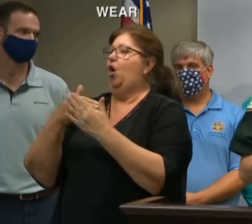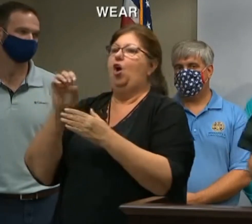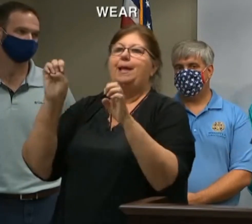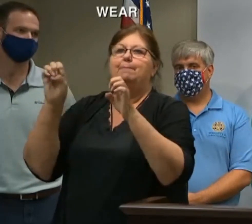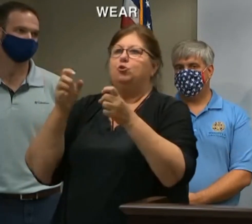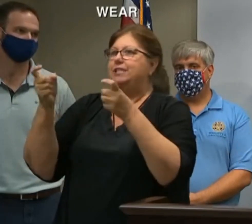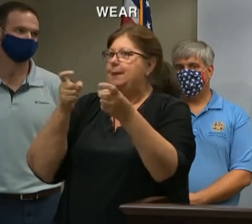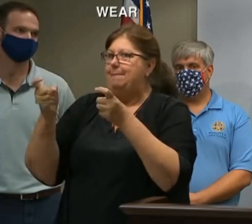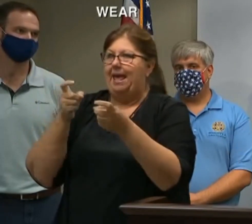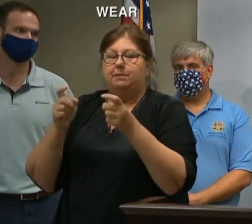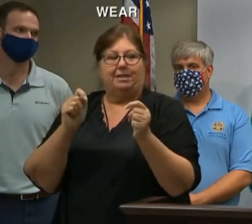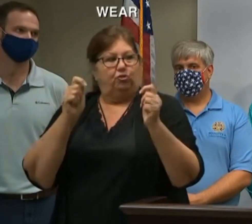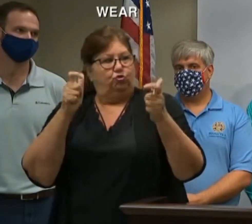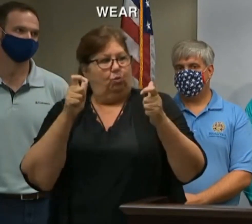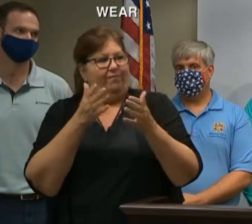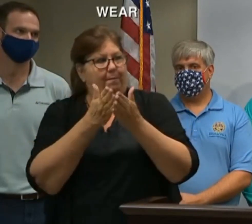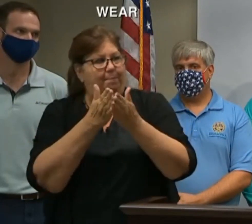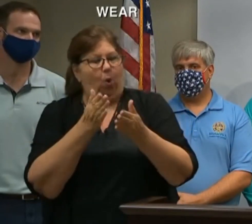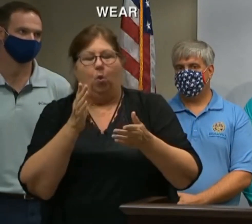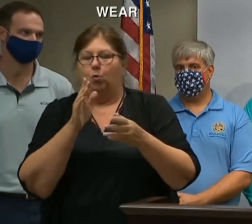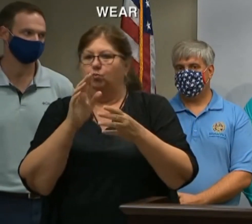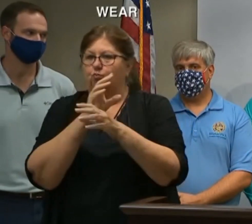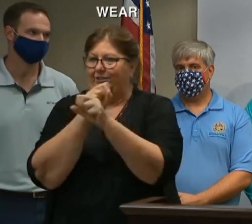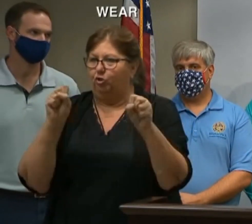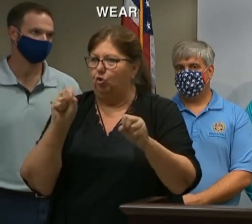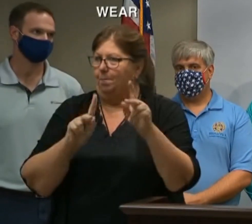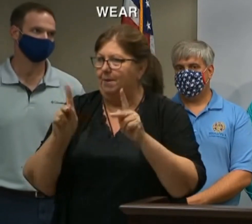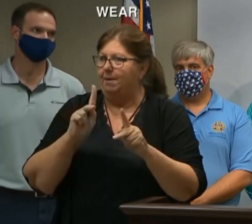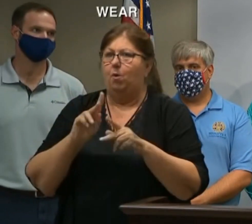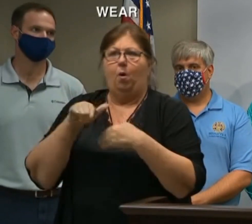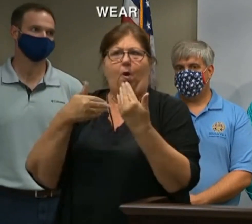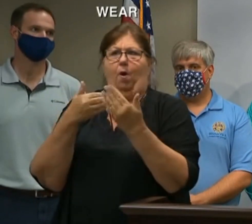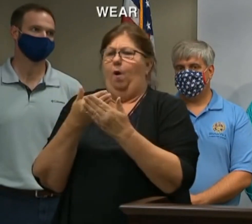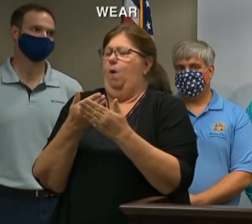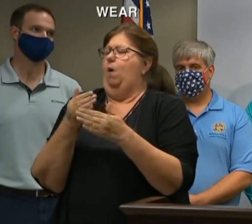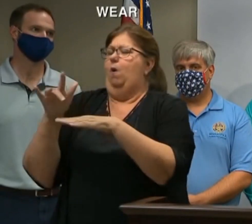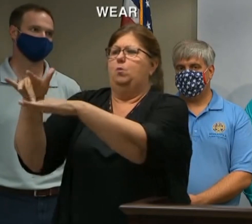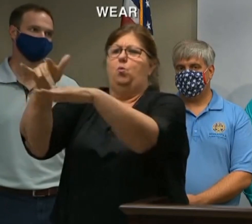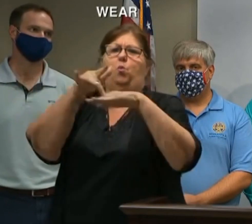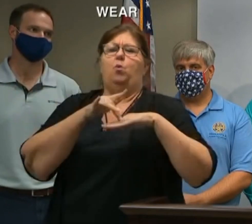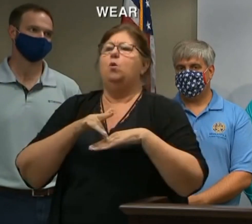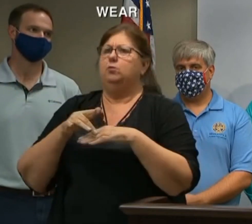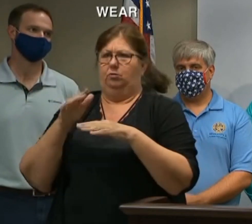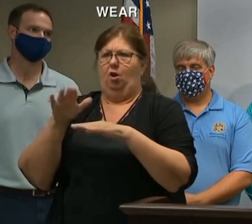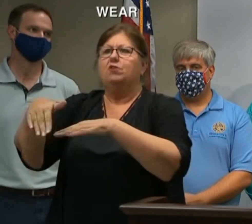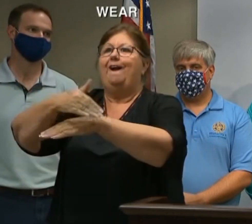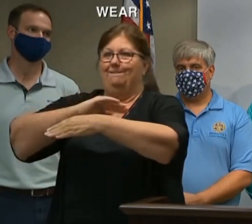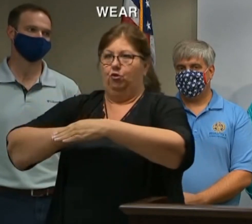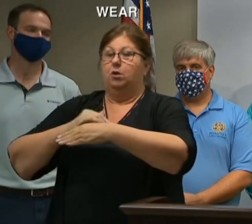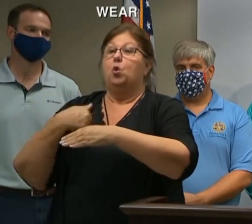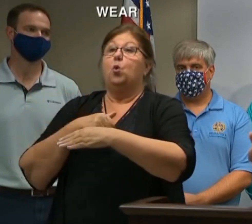folks etc but no we've got all four corners covered at this time we're doing a lot of calls for service now for health and